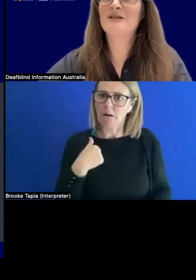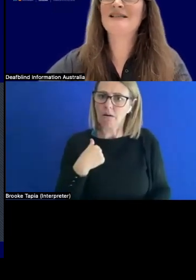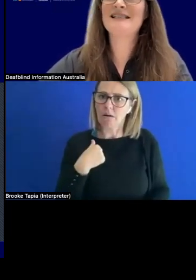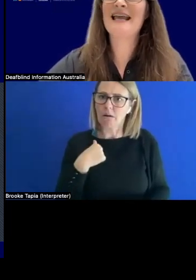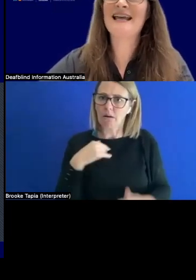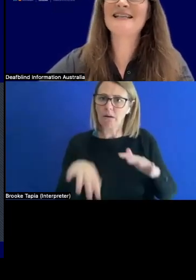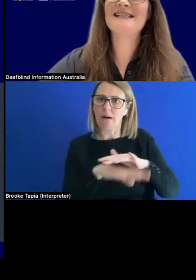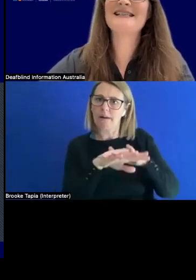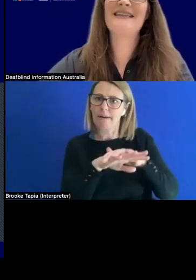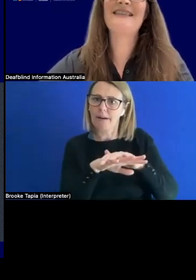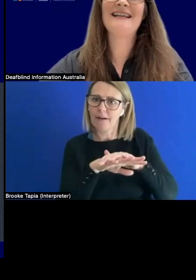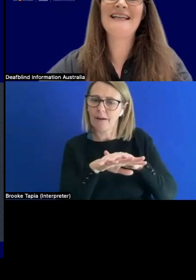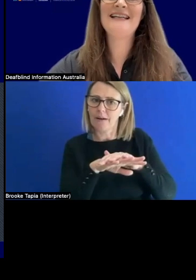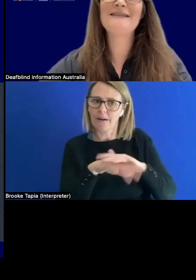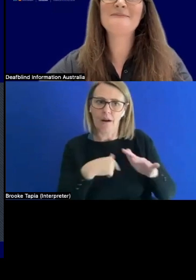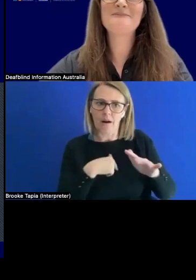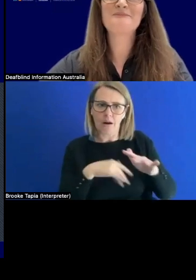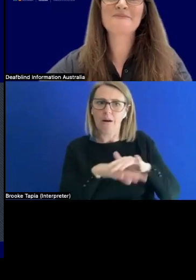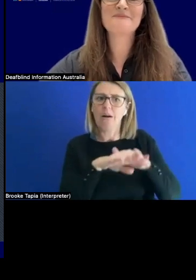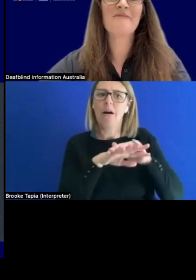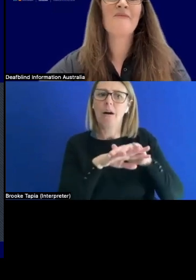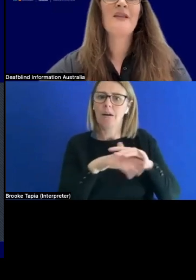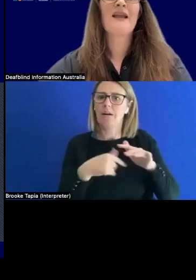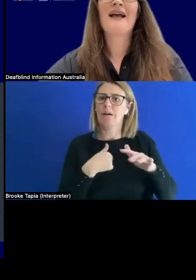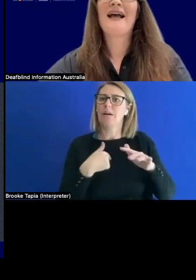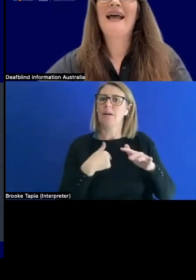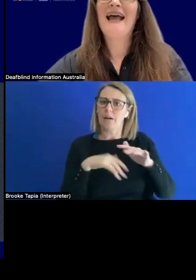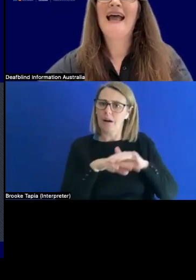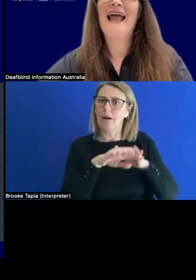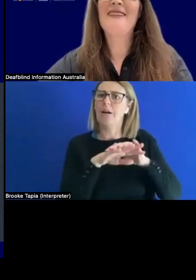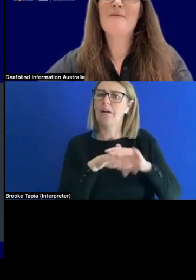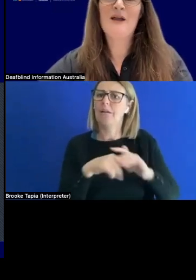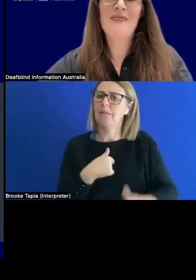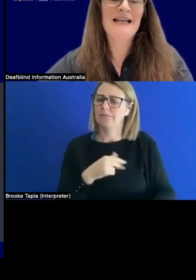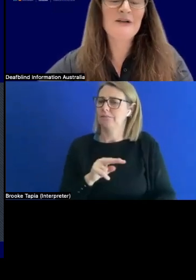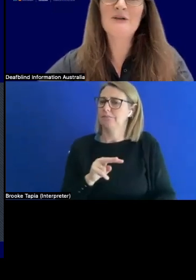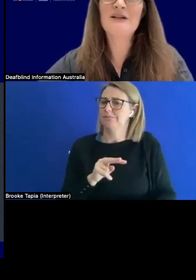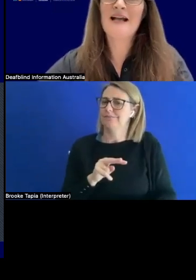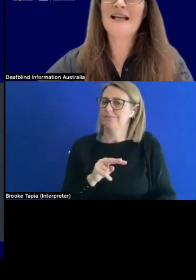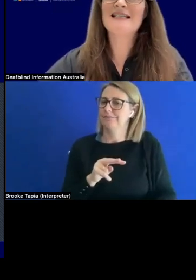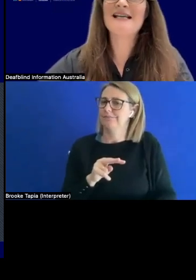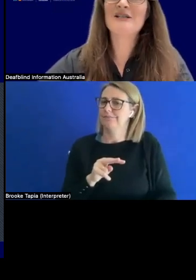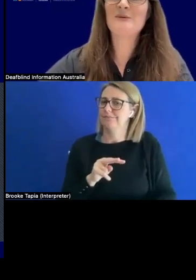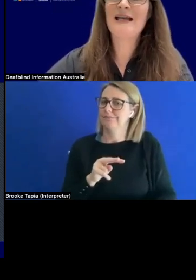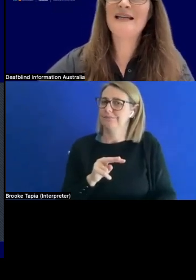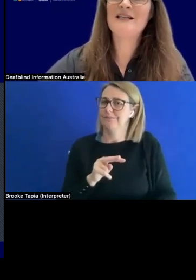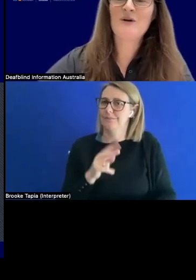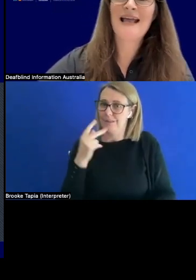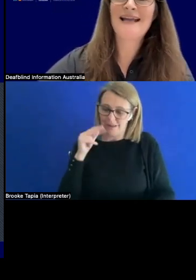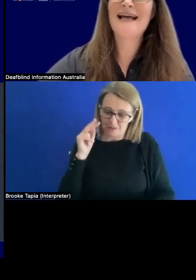person’s hands that they’re leading, and then when they look and they say, “So, where is your hand,